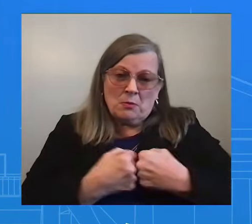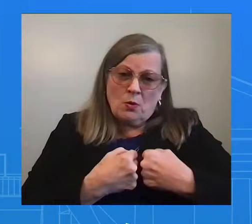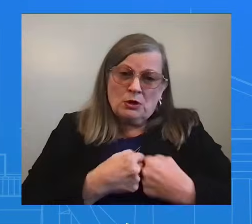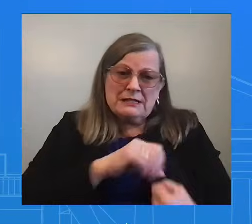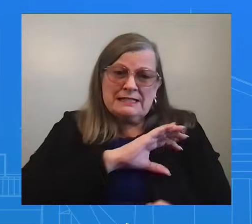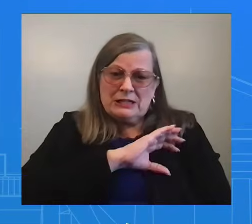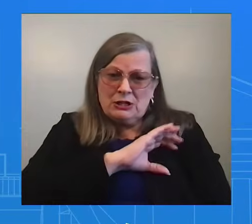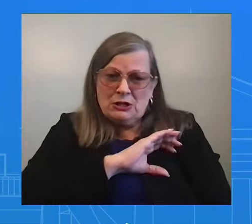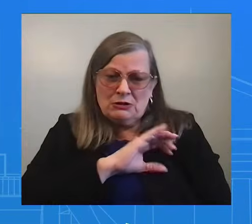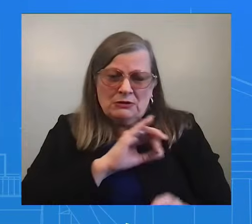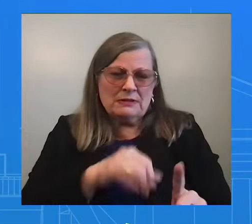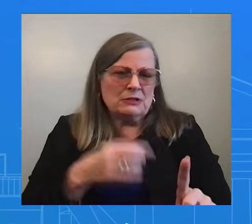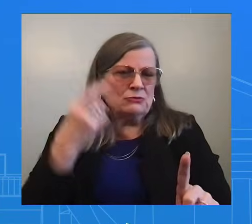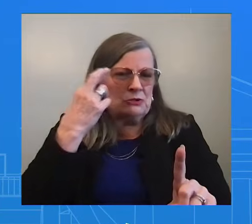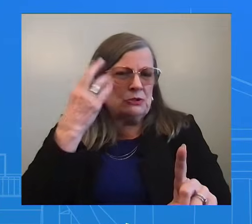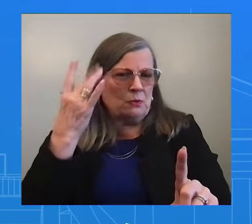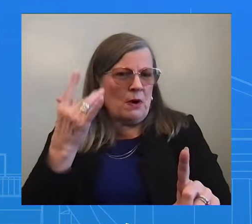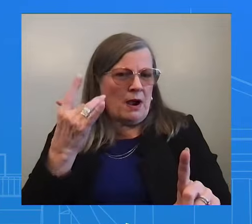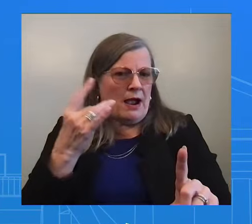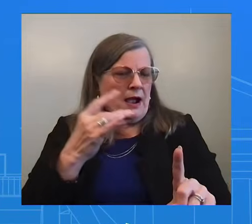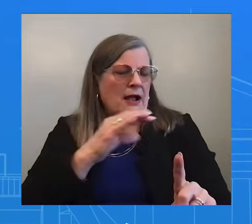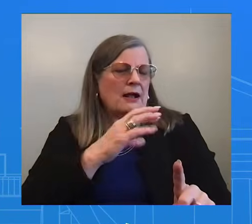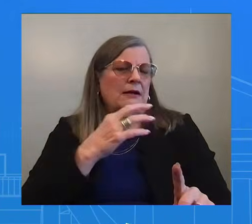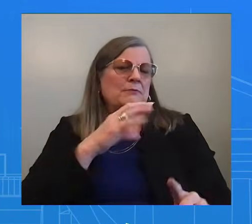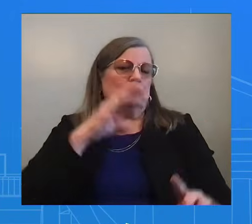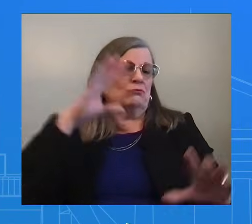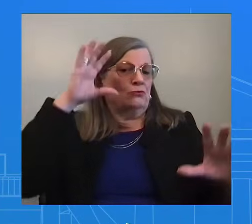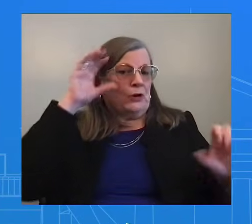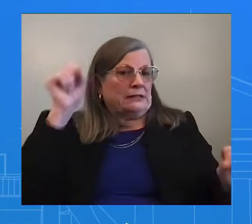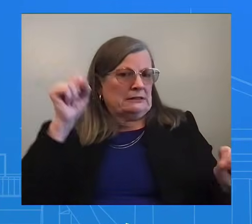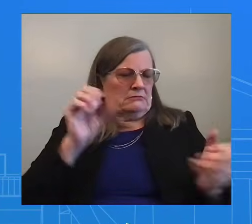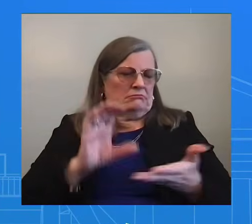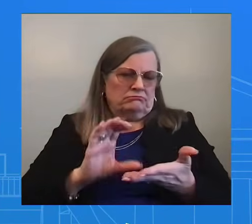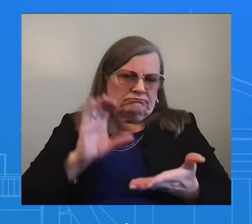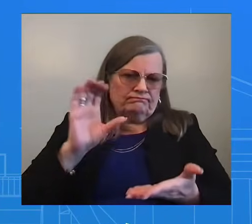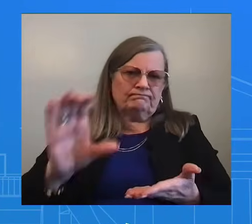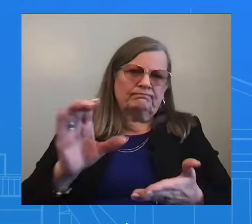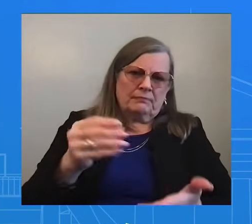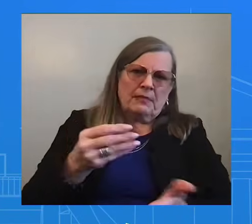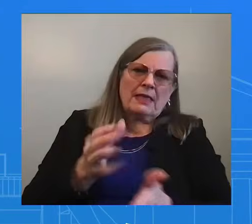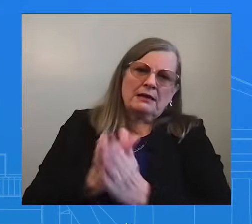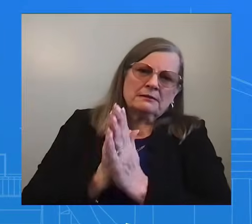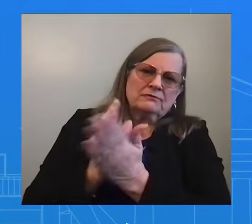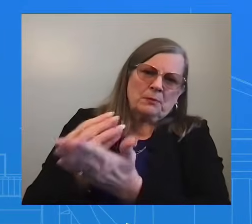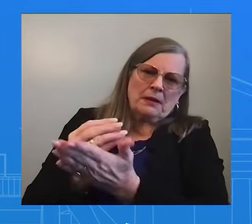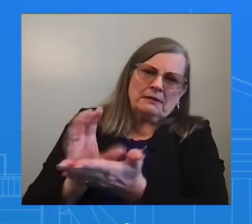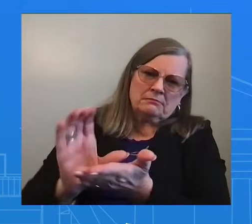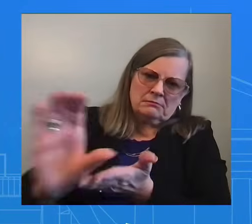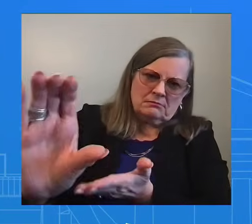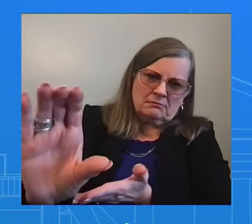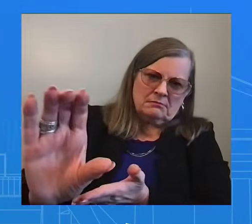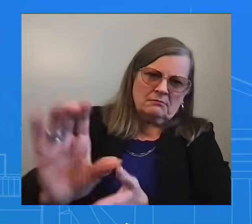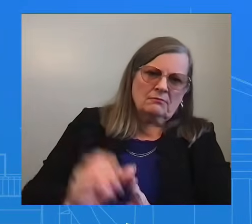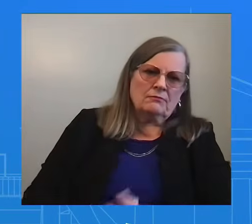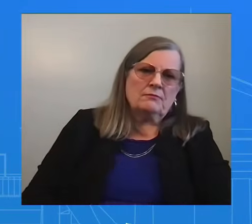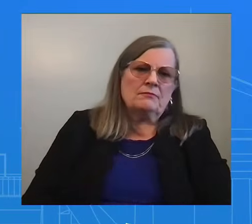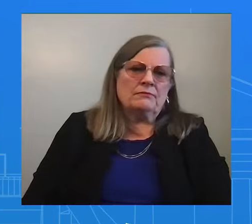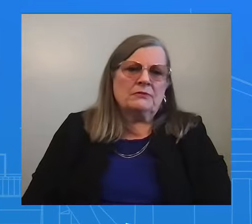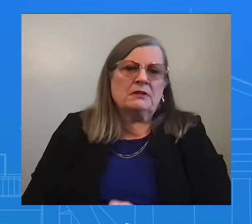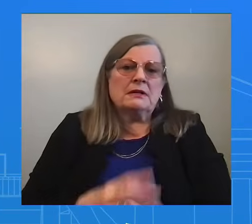Ms. Jean-Pierre: No, we -- we . The Press: Just really quickly on Gaza. Do -- do you think that Israel is -- how close do you think Israel is in its mission to destroying Hamas? Mr. Kirby: That's a question that you should put to the IDF.